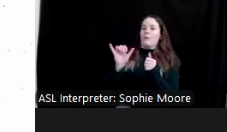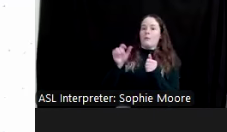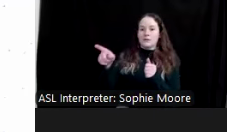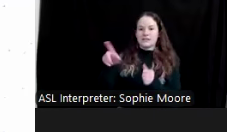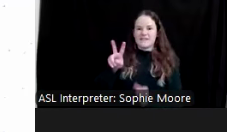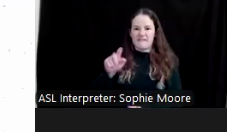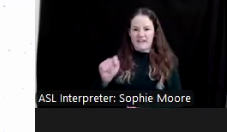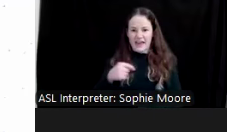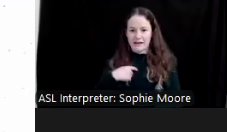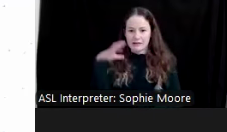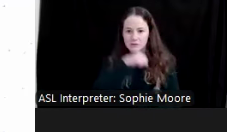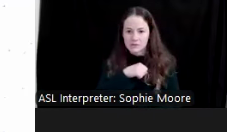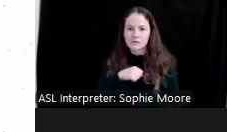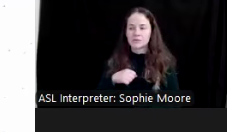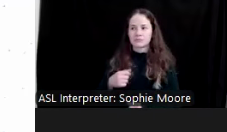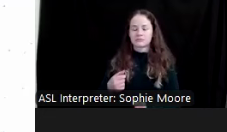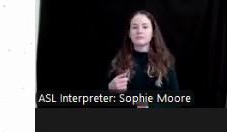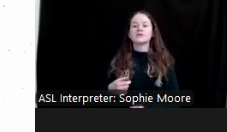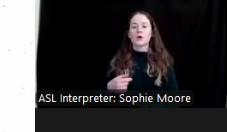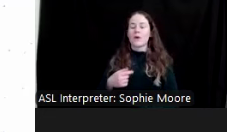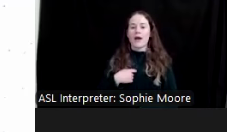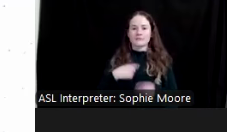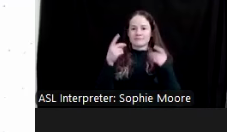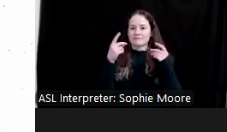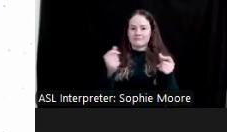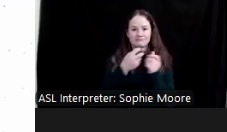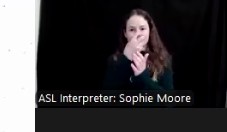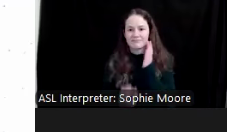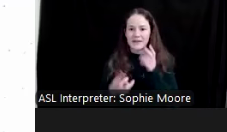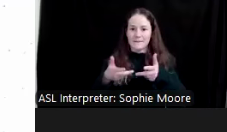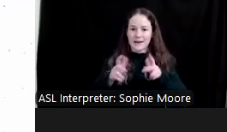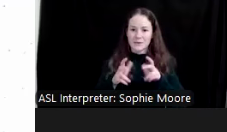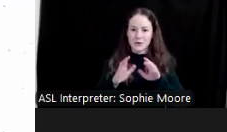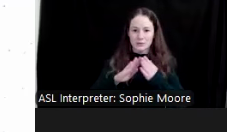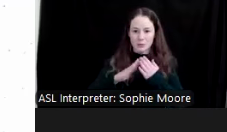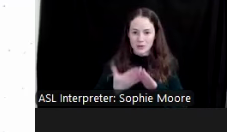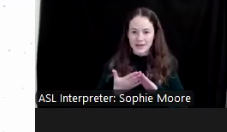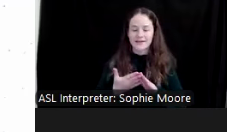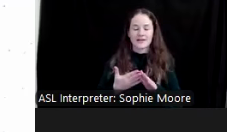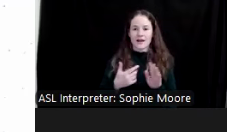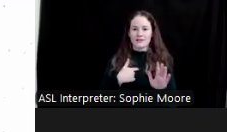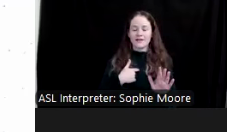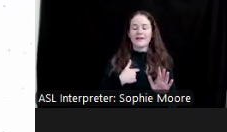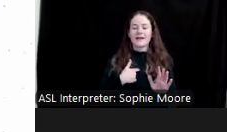basketball community. Immediately I was hooked. I participated in lots of different um activities in my undergrad